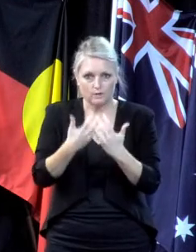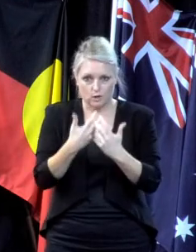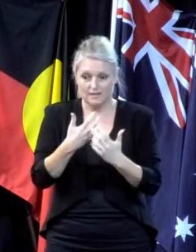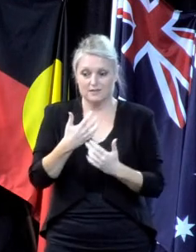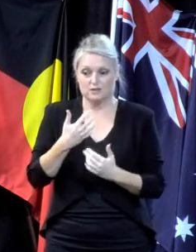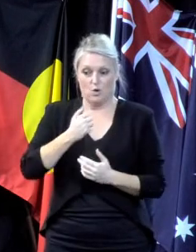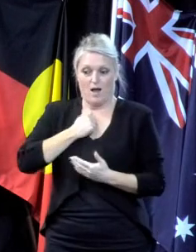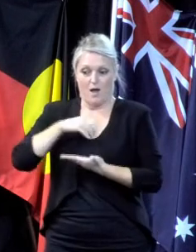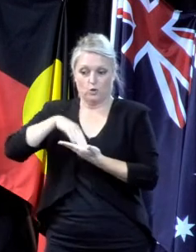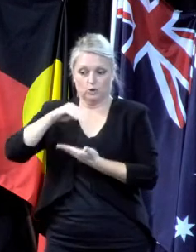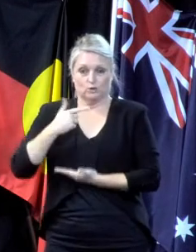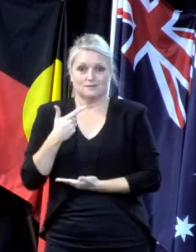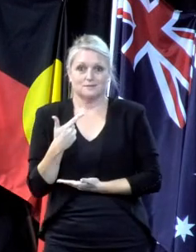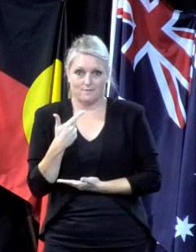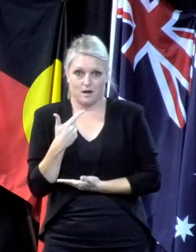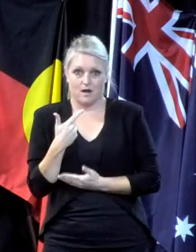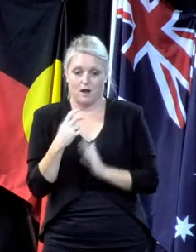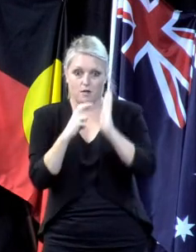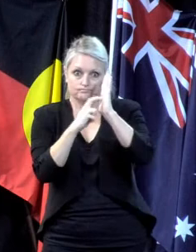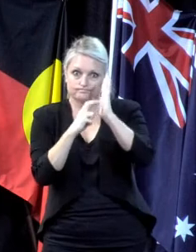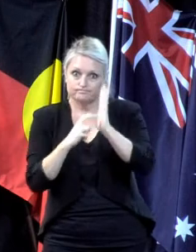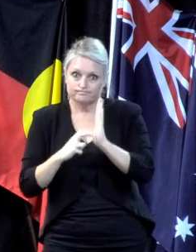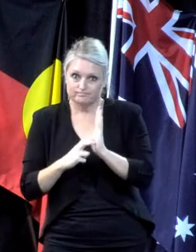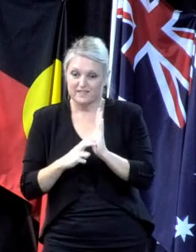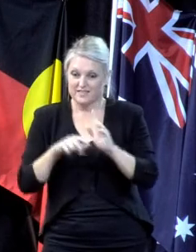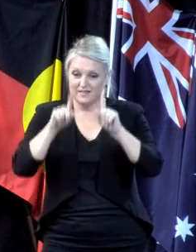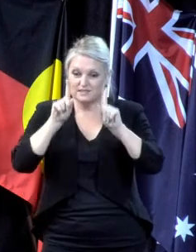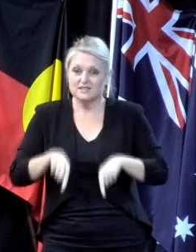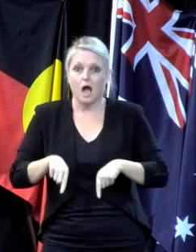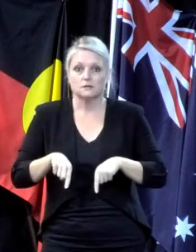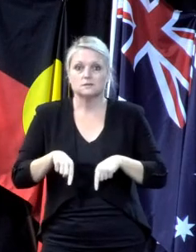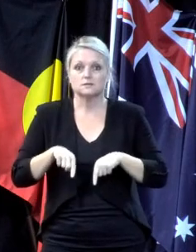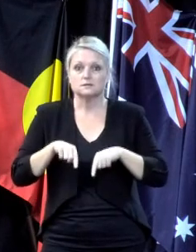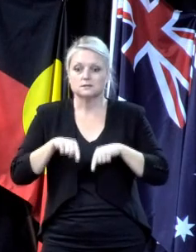that are well underway on their – their first unit of work in their teaching